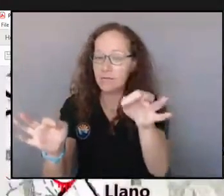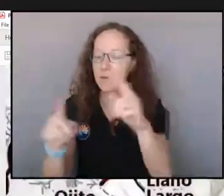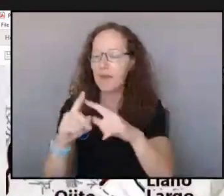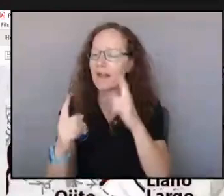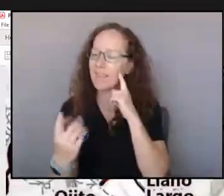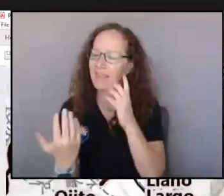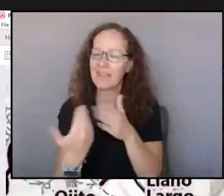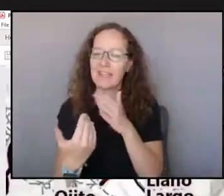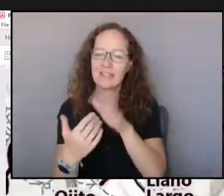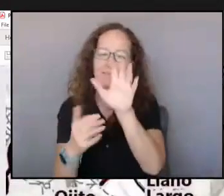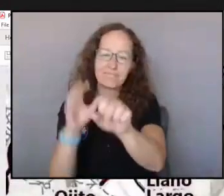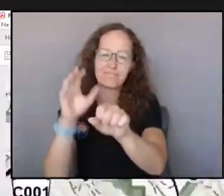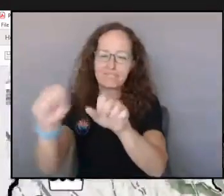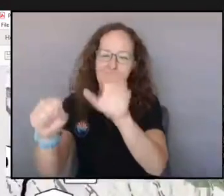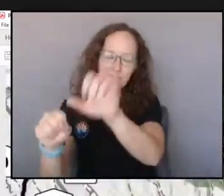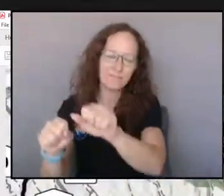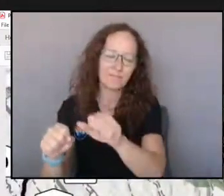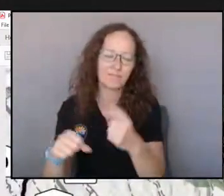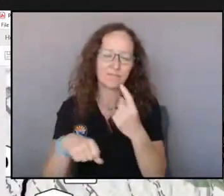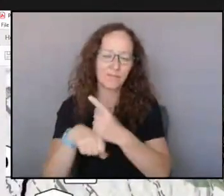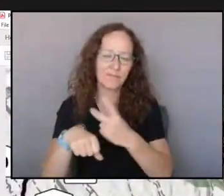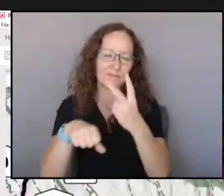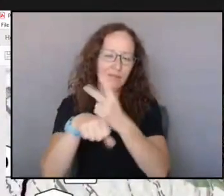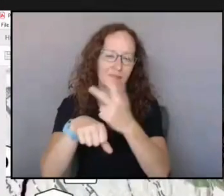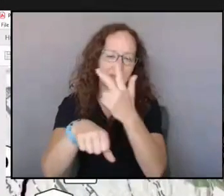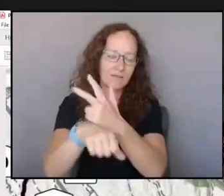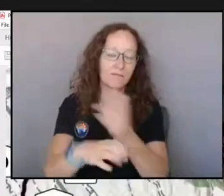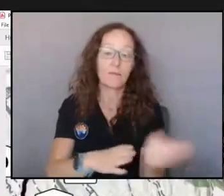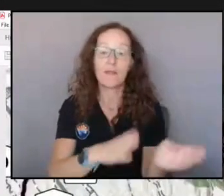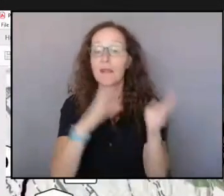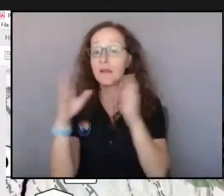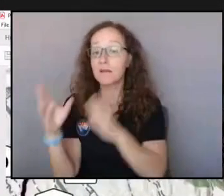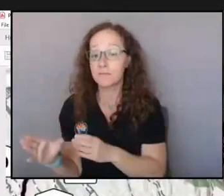LET'S JUMP OVER TO THE AREA THAT SPOTSED OUT A COUPLE DAYS AGO, STARTED TO GROW.